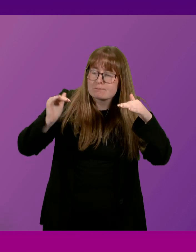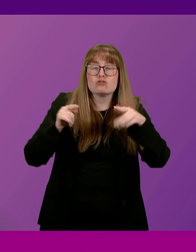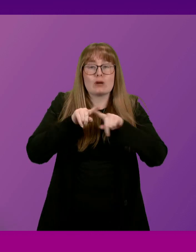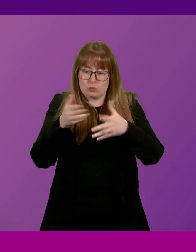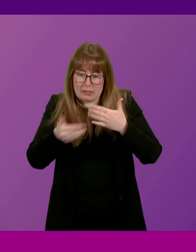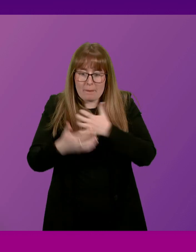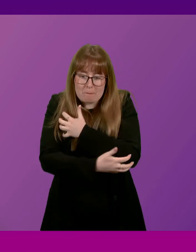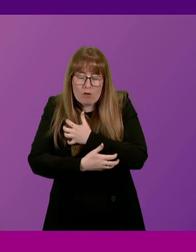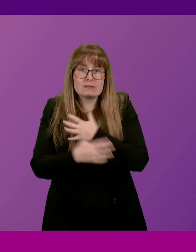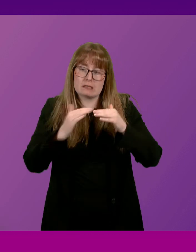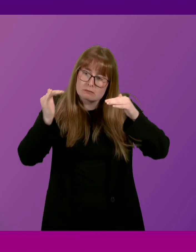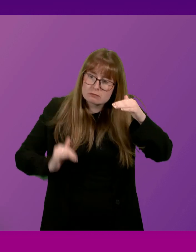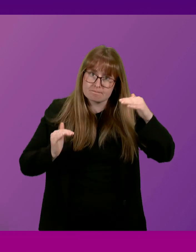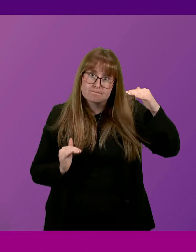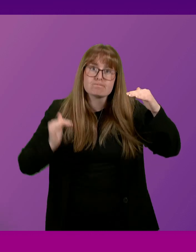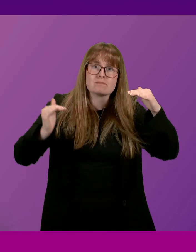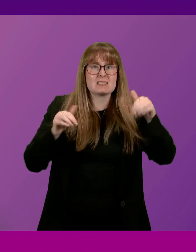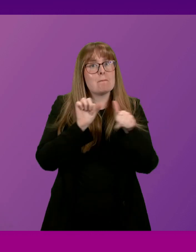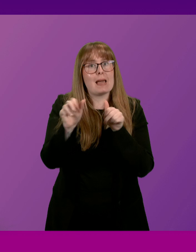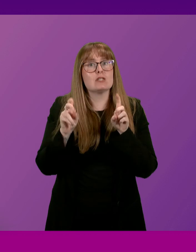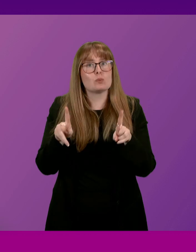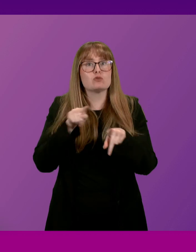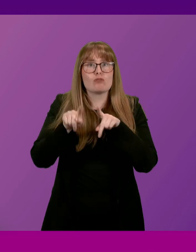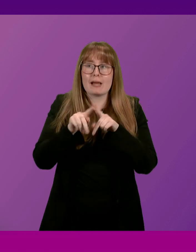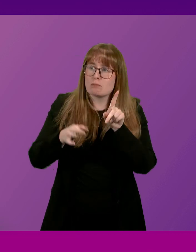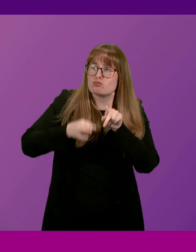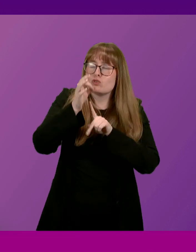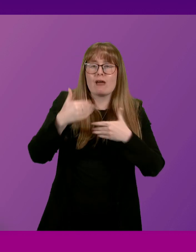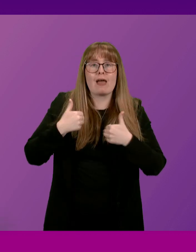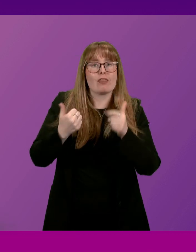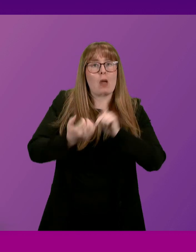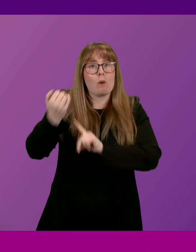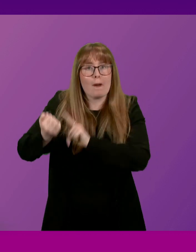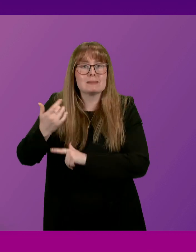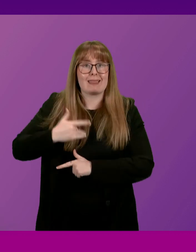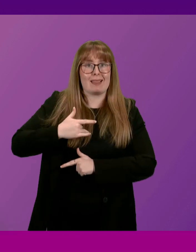and inequality remains the best way to improve population health outcomes and life expectancy,